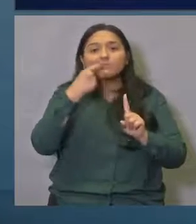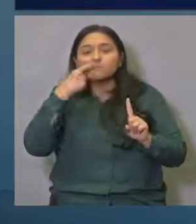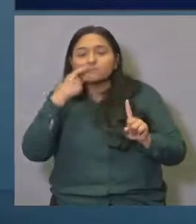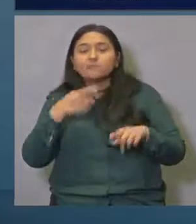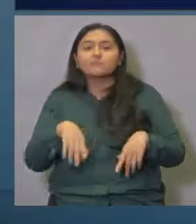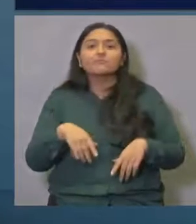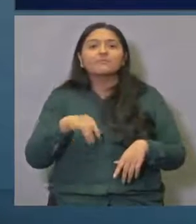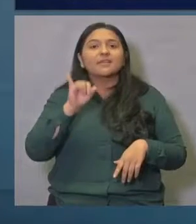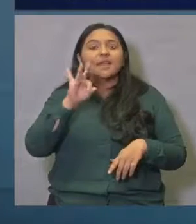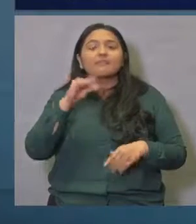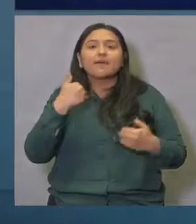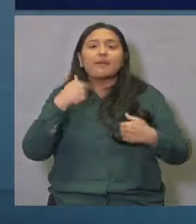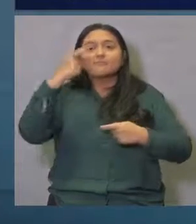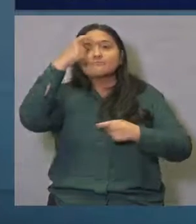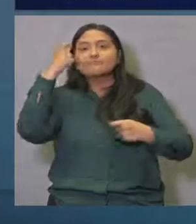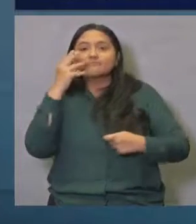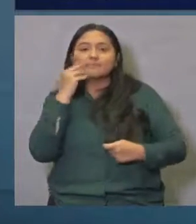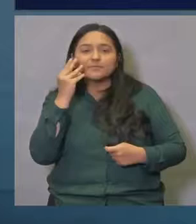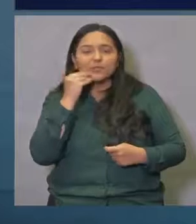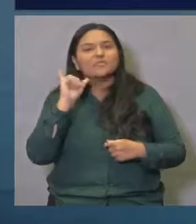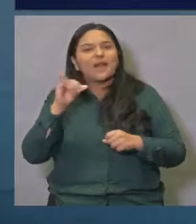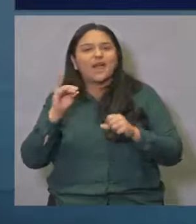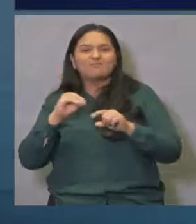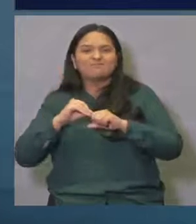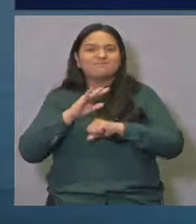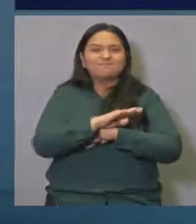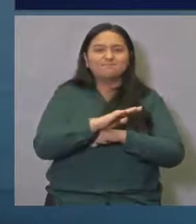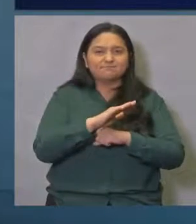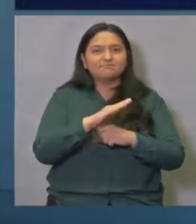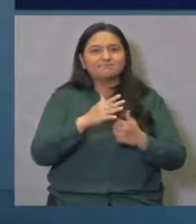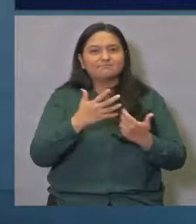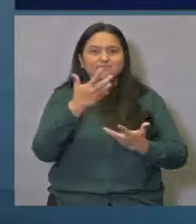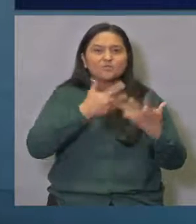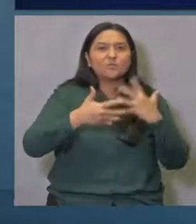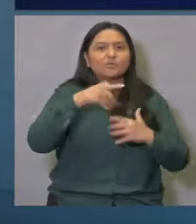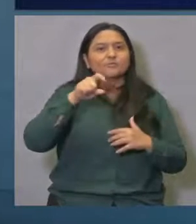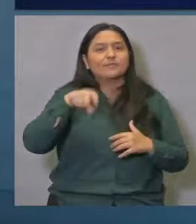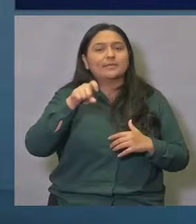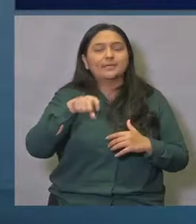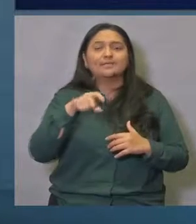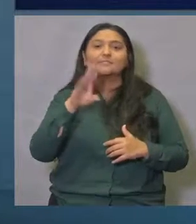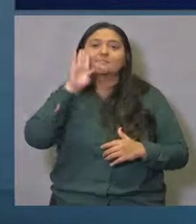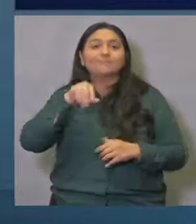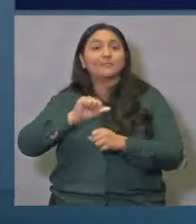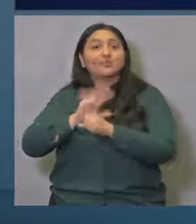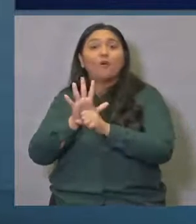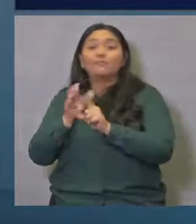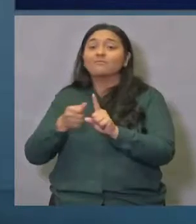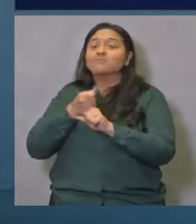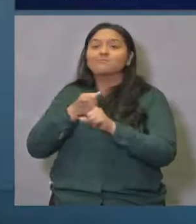LIFE, SUBSTANCE USE ISSUES,